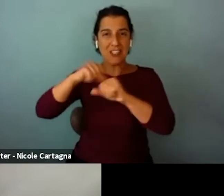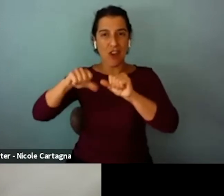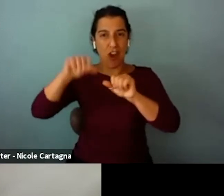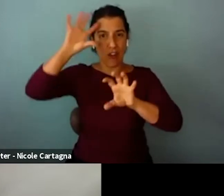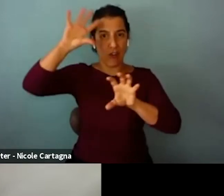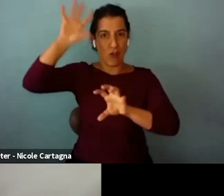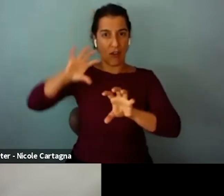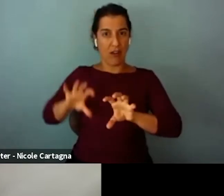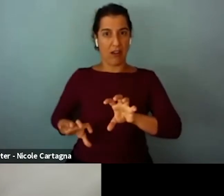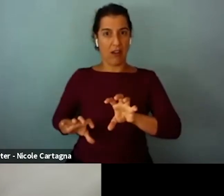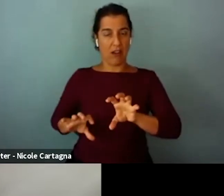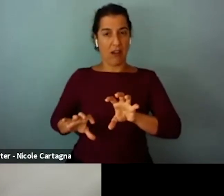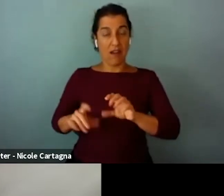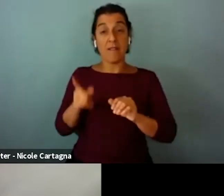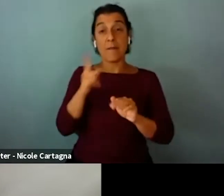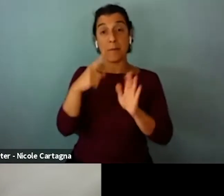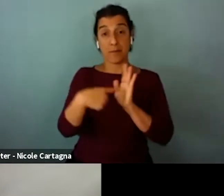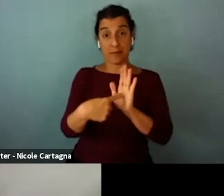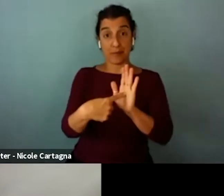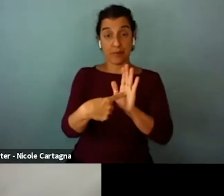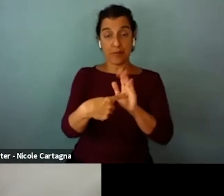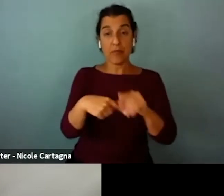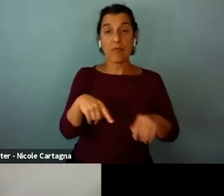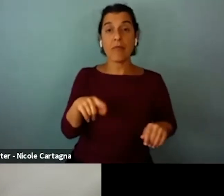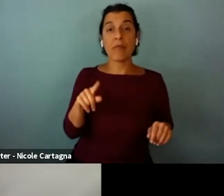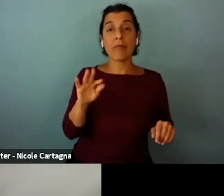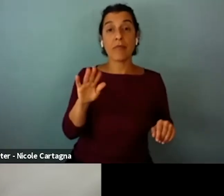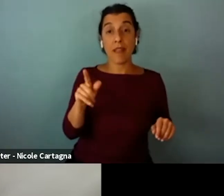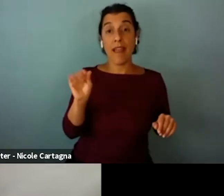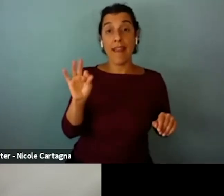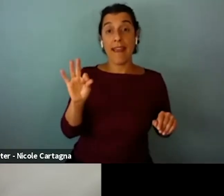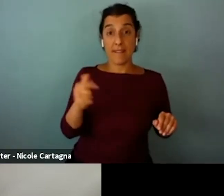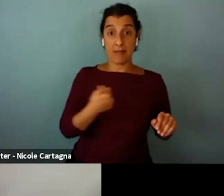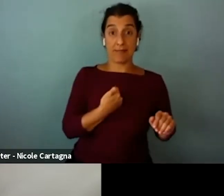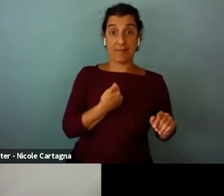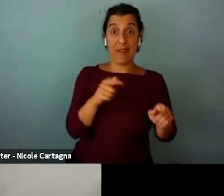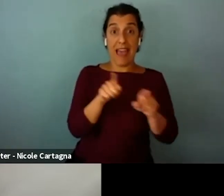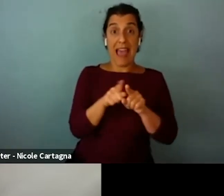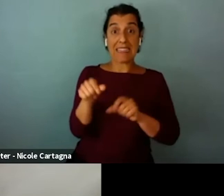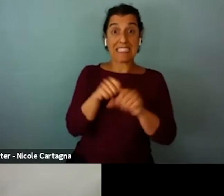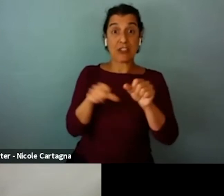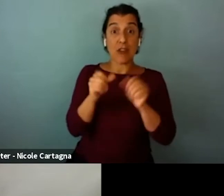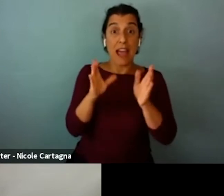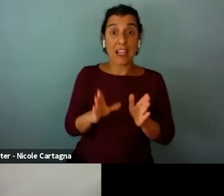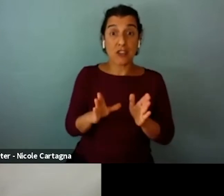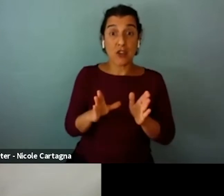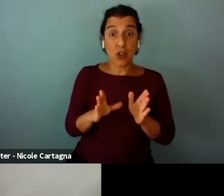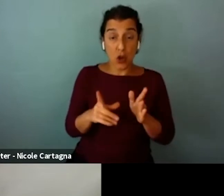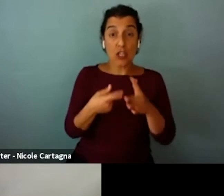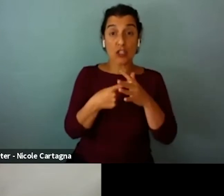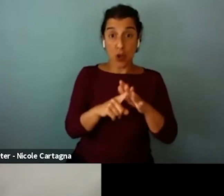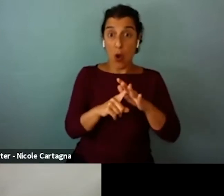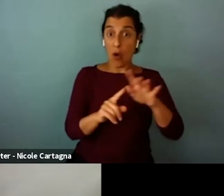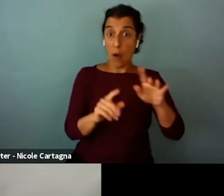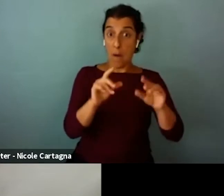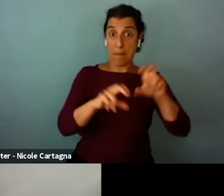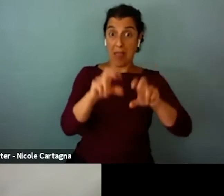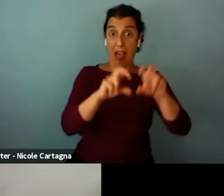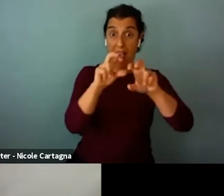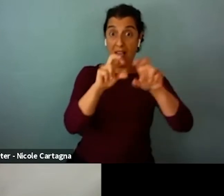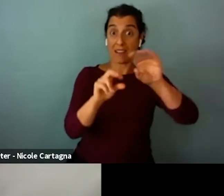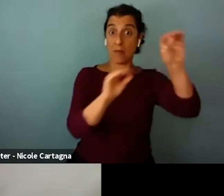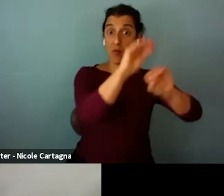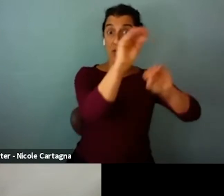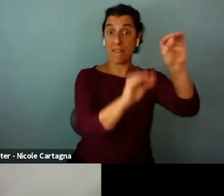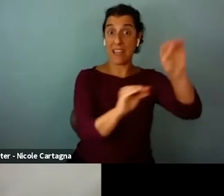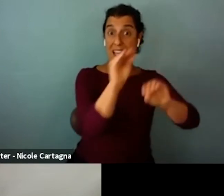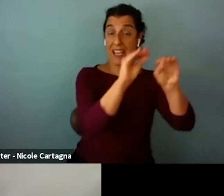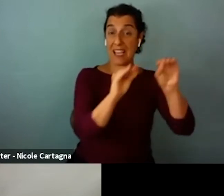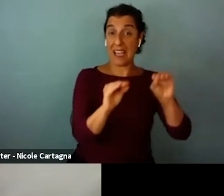so for example if i as the interactor start moving blocks around i capture the attention